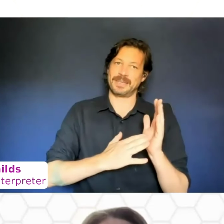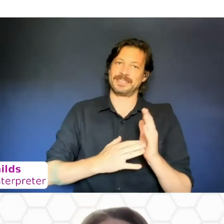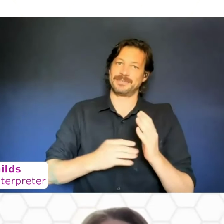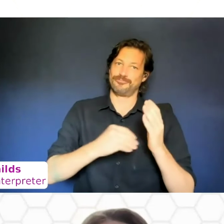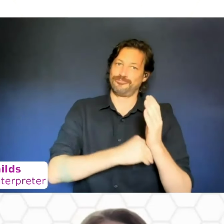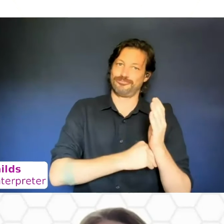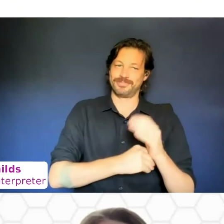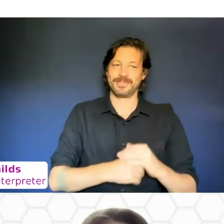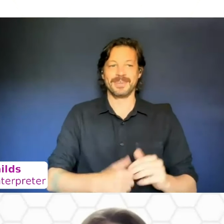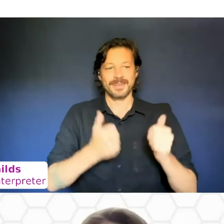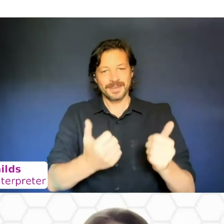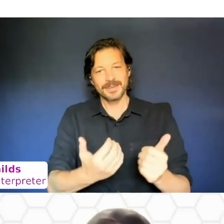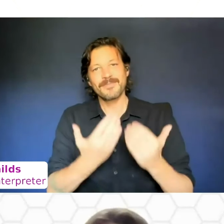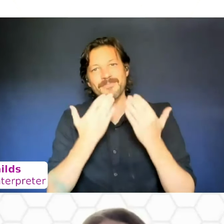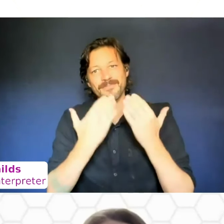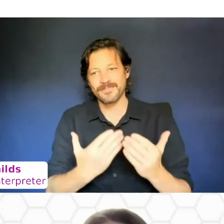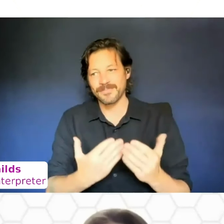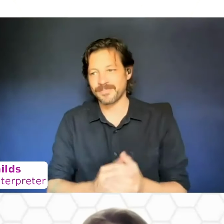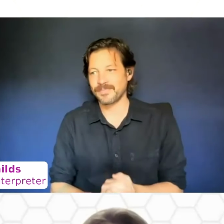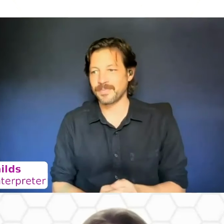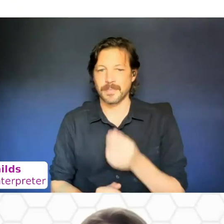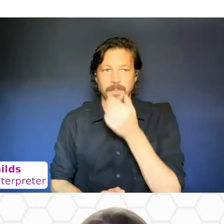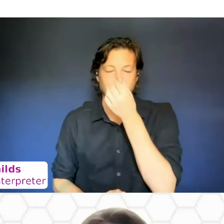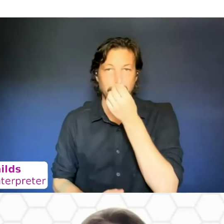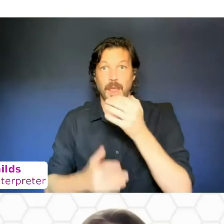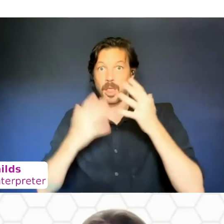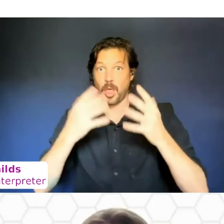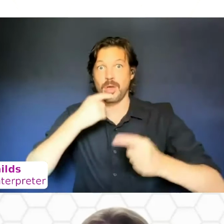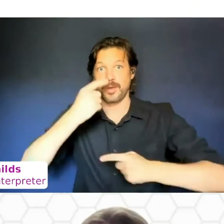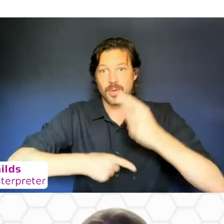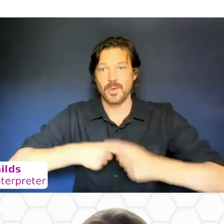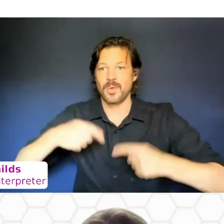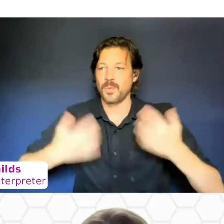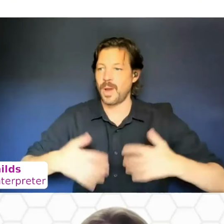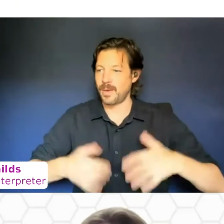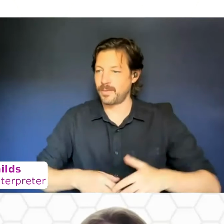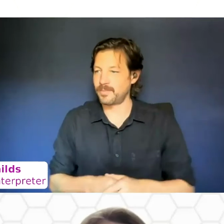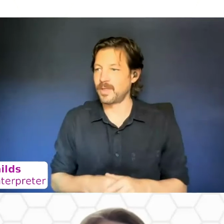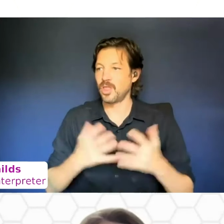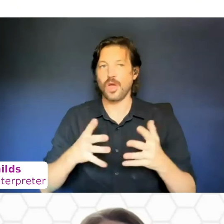so much. There so, so much to unpack here and many changes to get our head around, but it's really